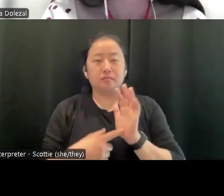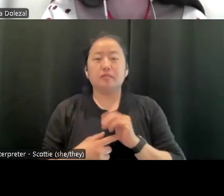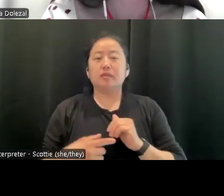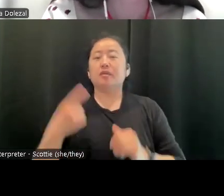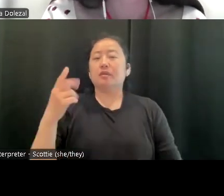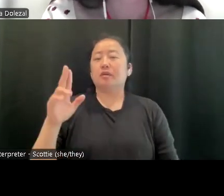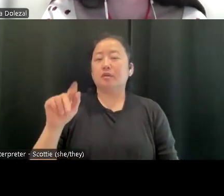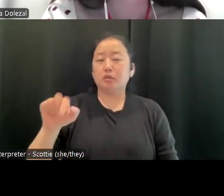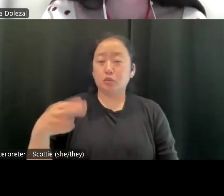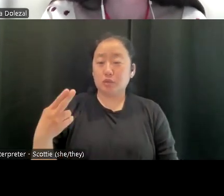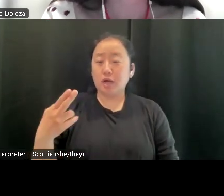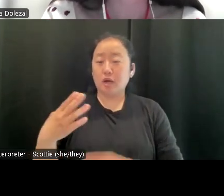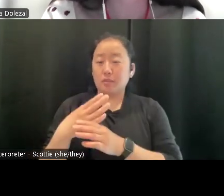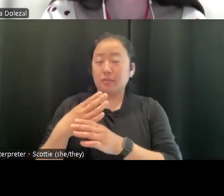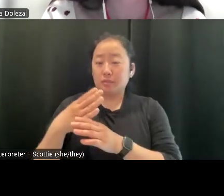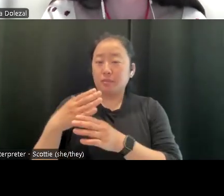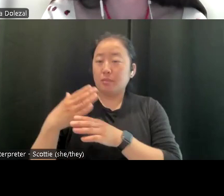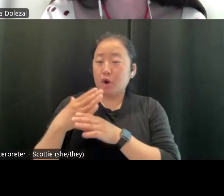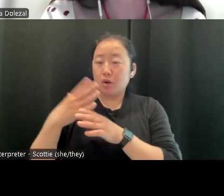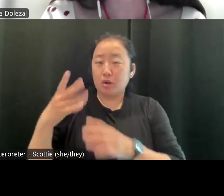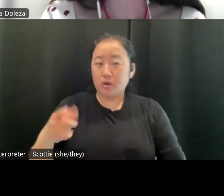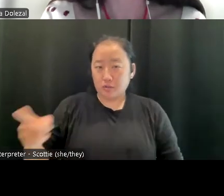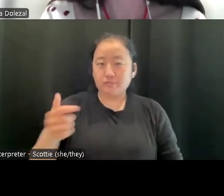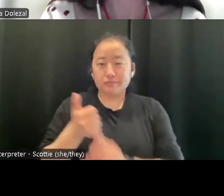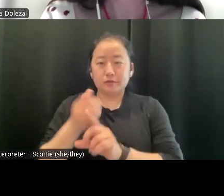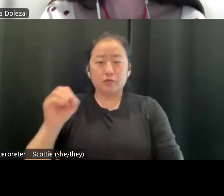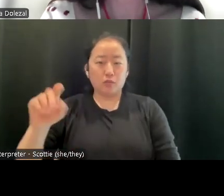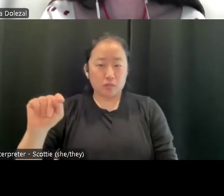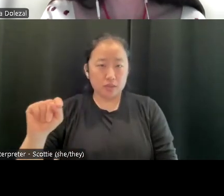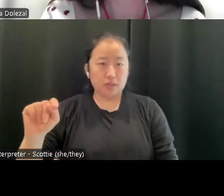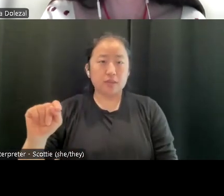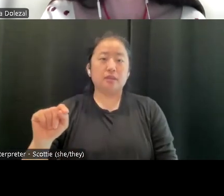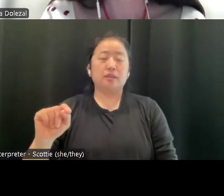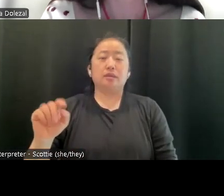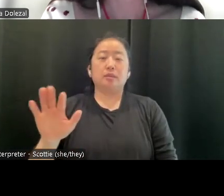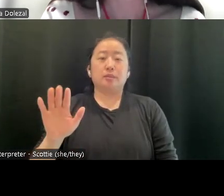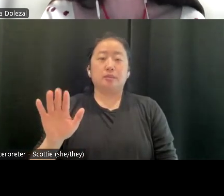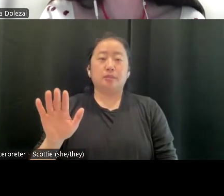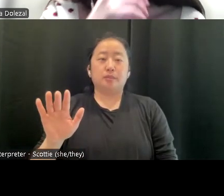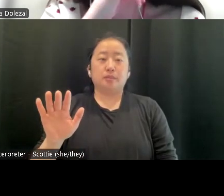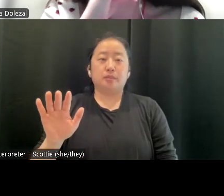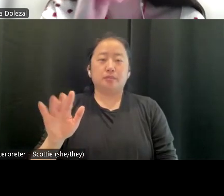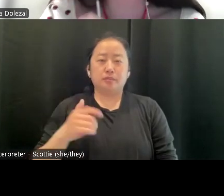program who's an occupational therapist loves to -- I think we're missing -- out of order.